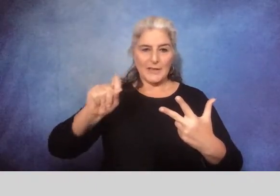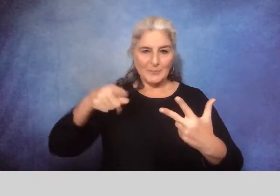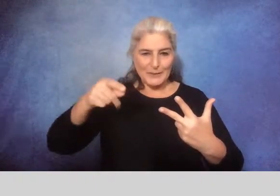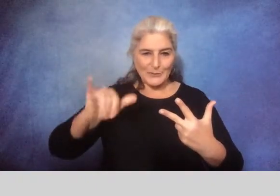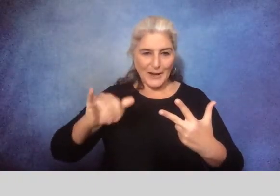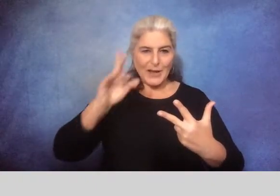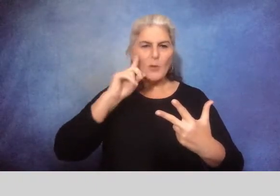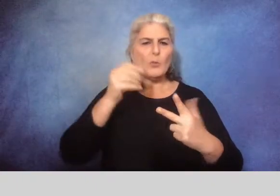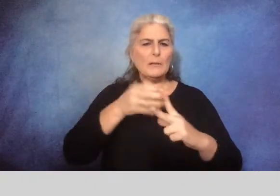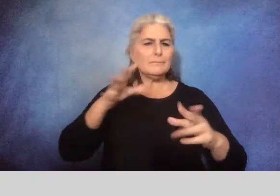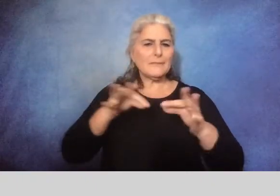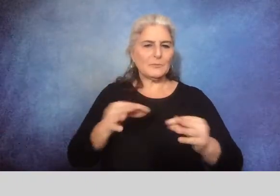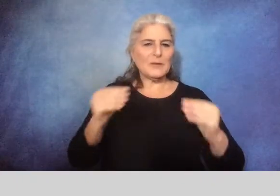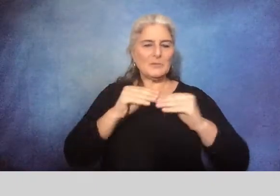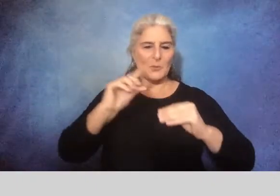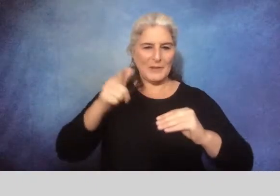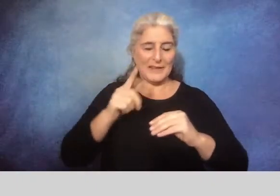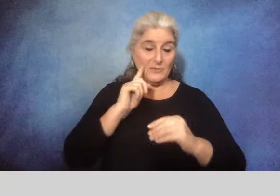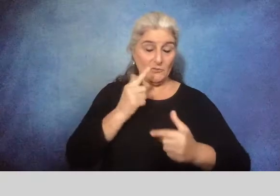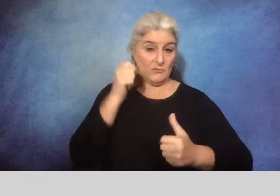but remember, these three files are very important.